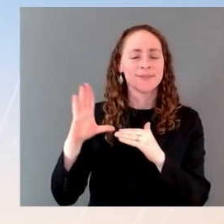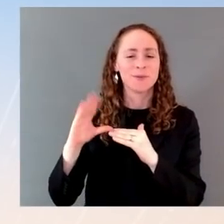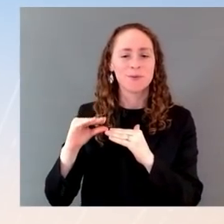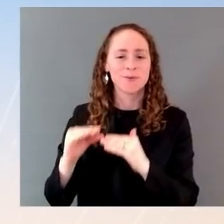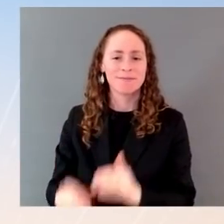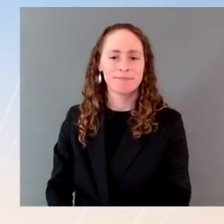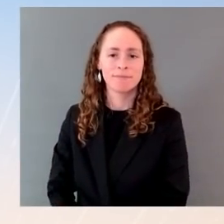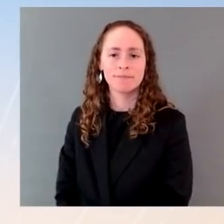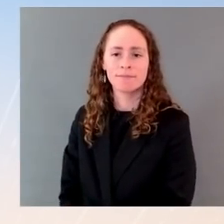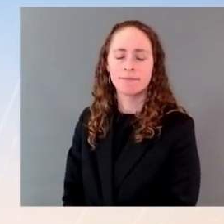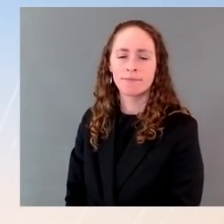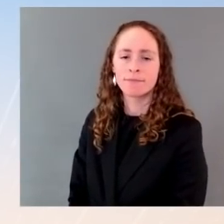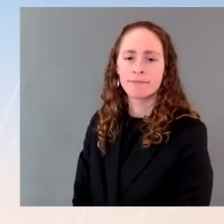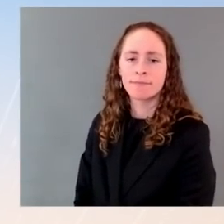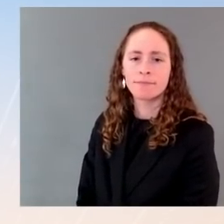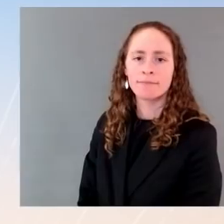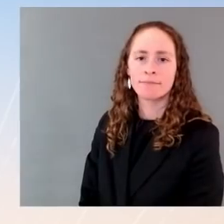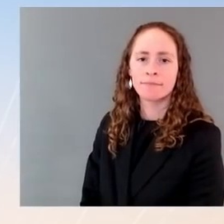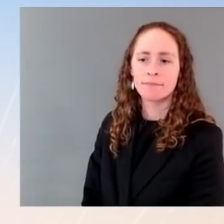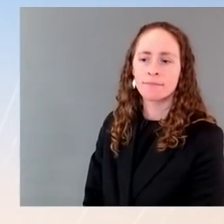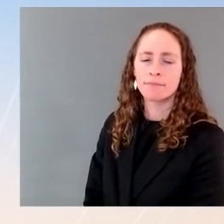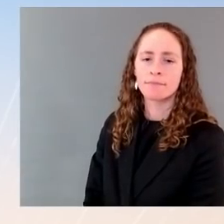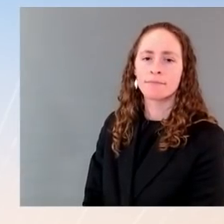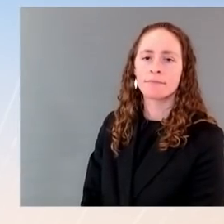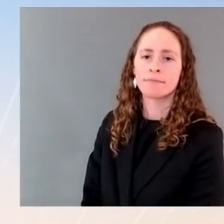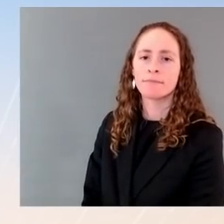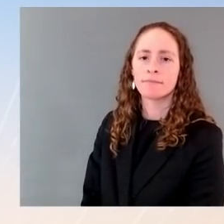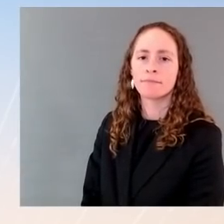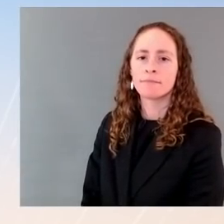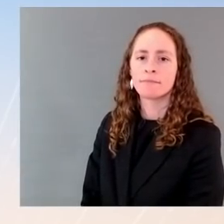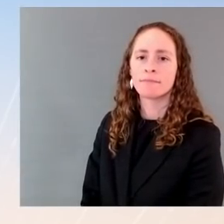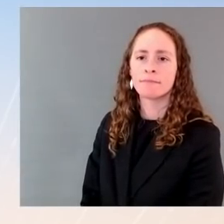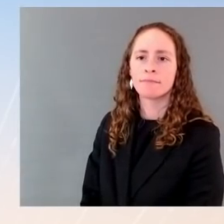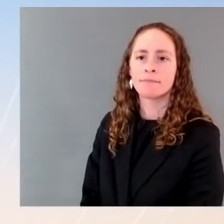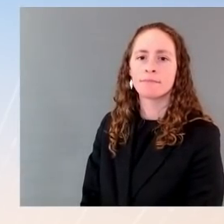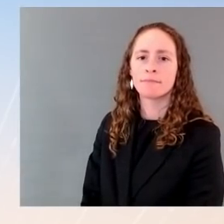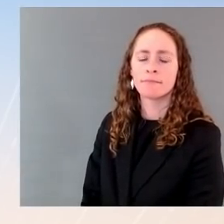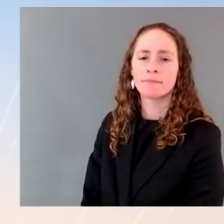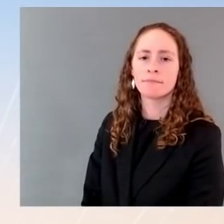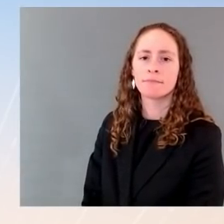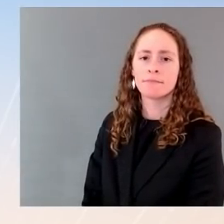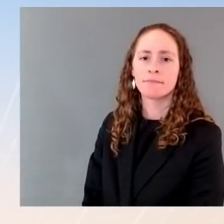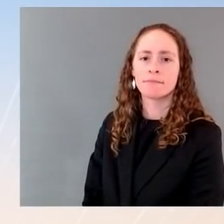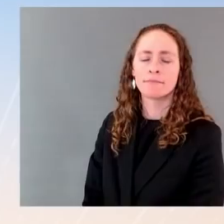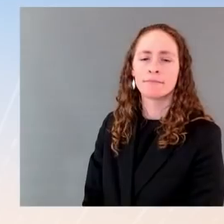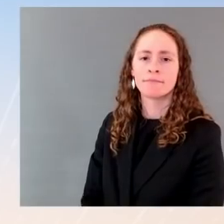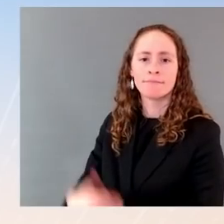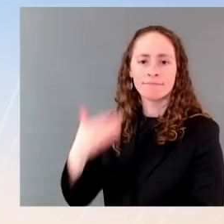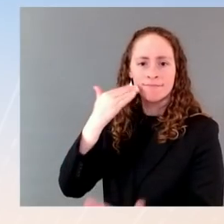before people were gathering indoors with family and friends, that they should consider doing these rapid tests? Ms. Psaki: Well, again, I would --